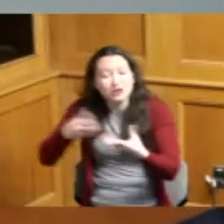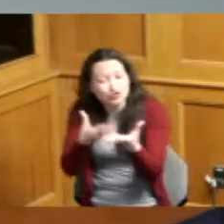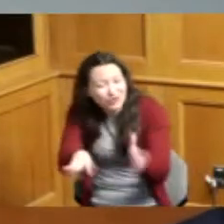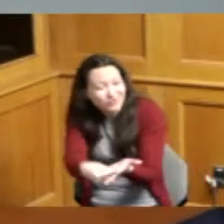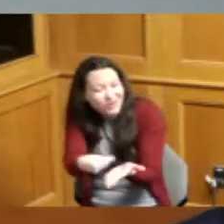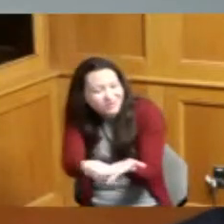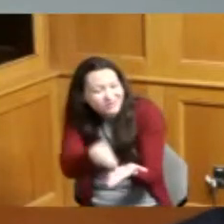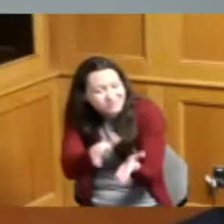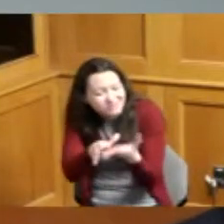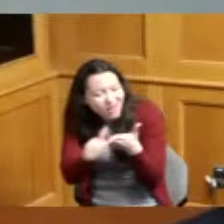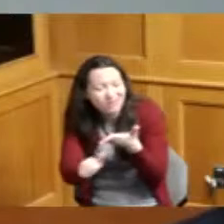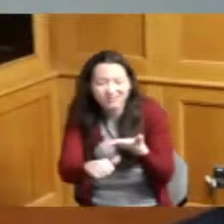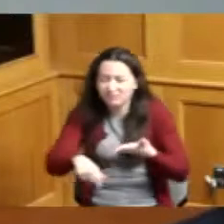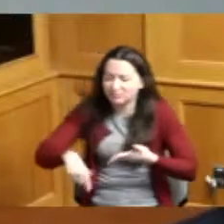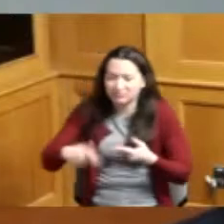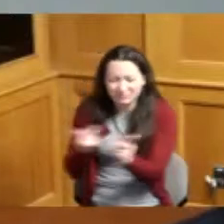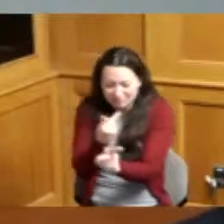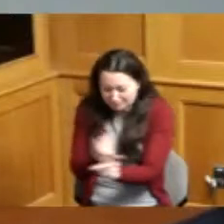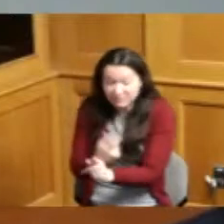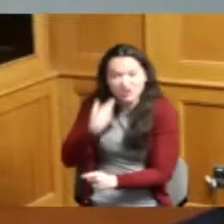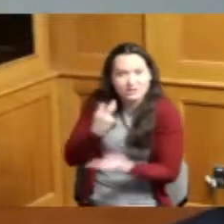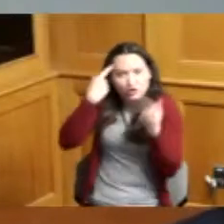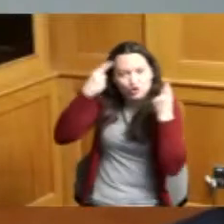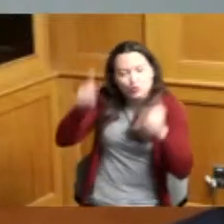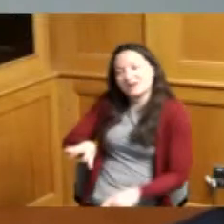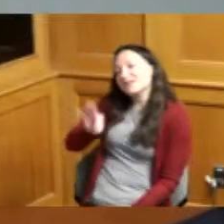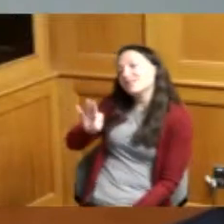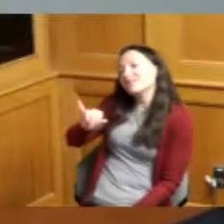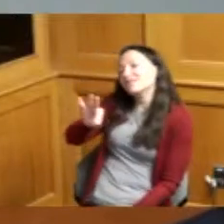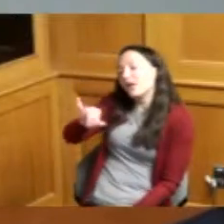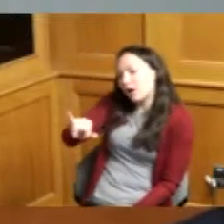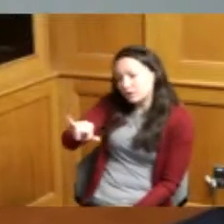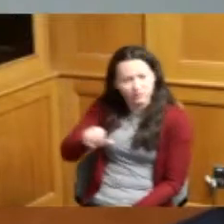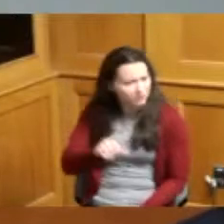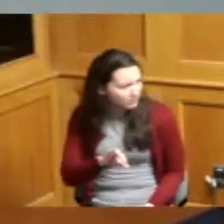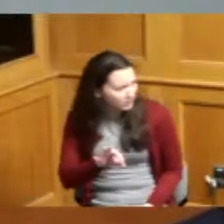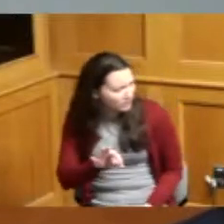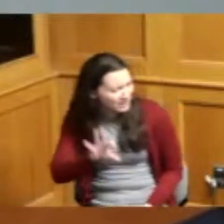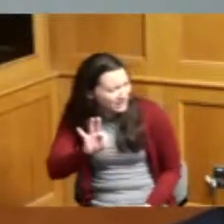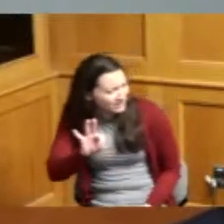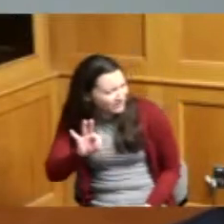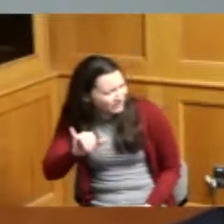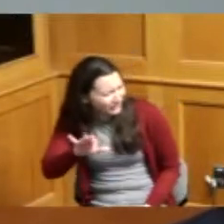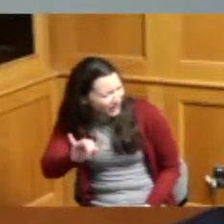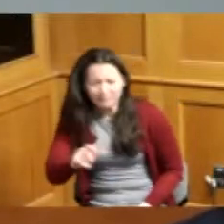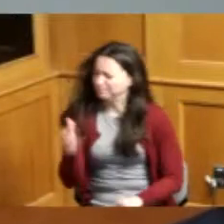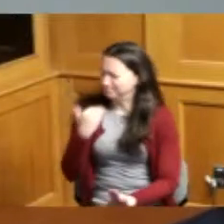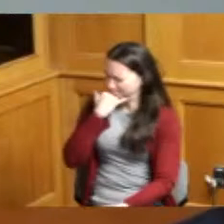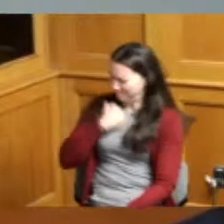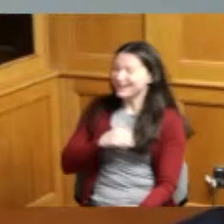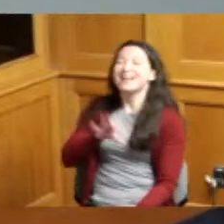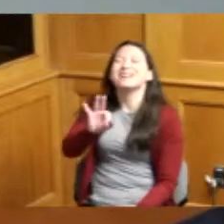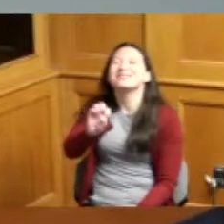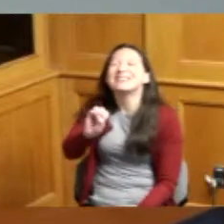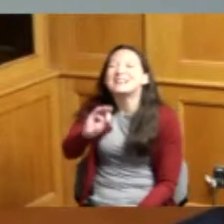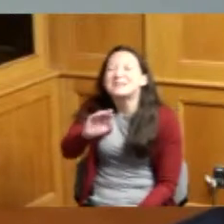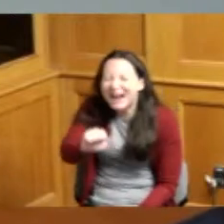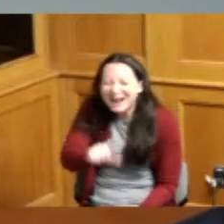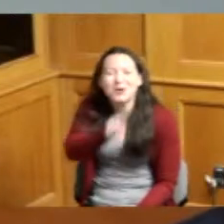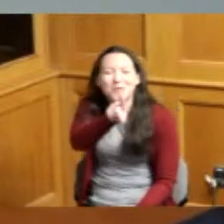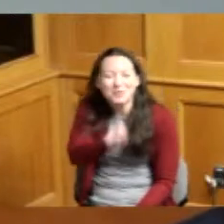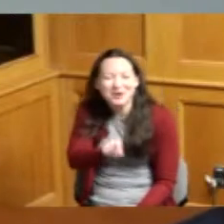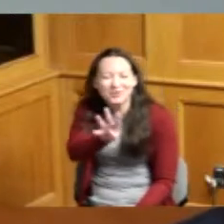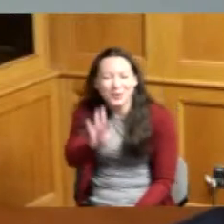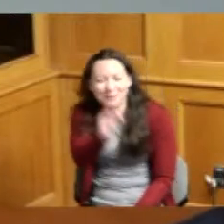uh and just got agreement from FIFA I'm sorry FIFA FEMA um for uh 1.4 million dollars of